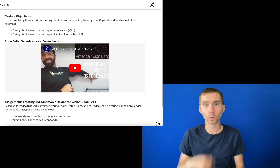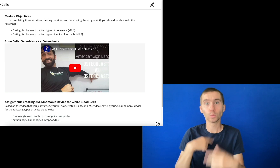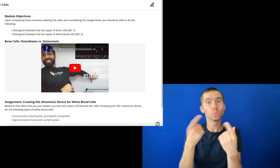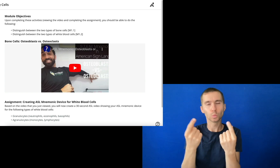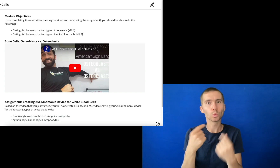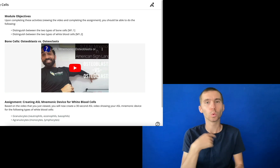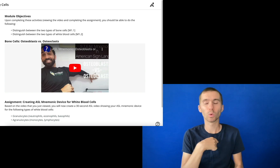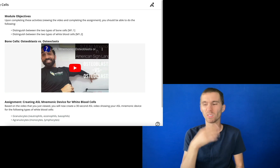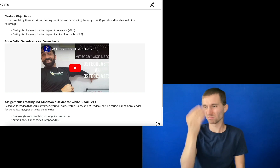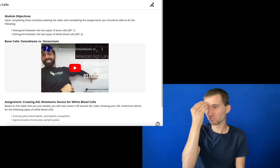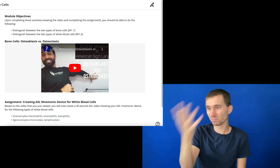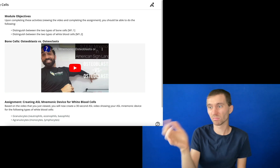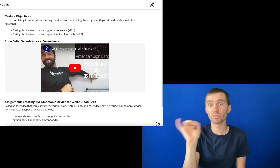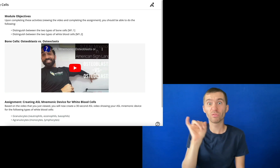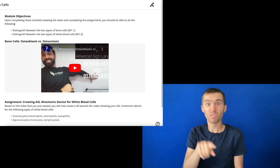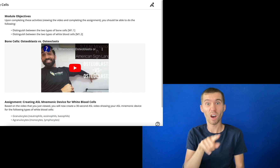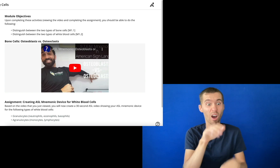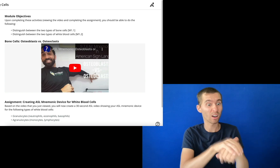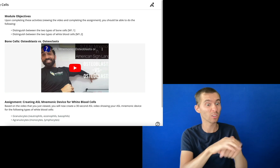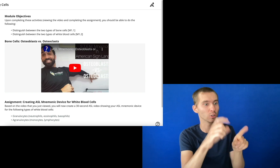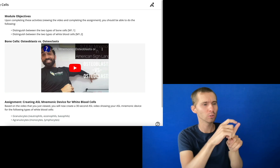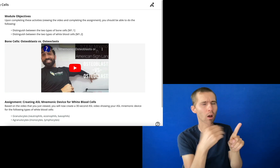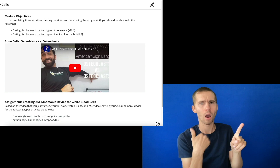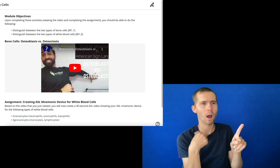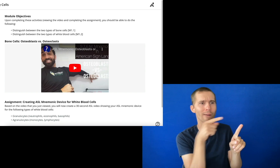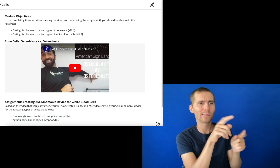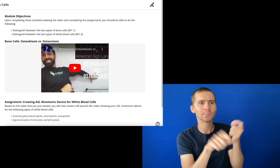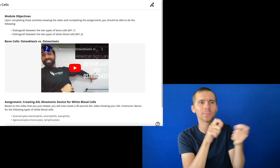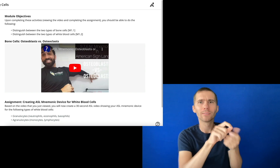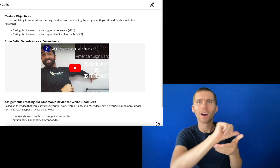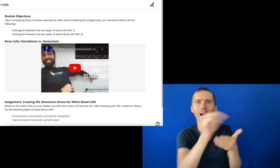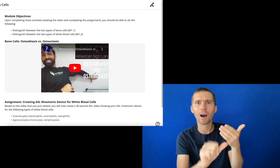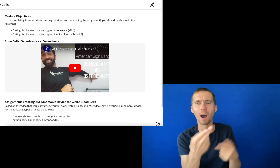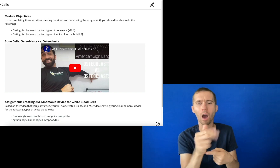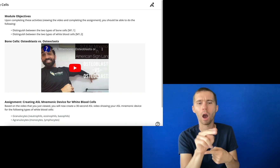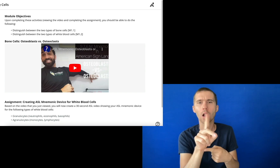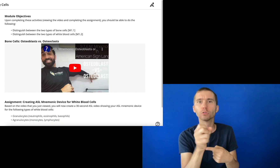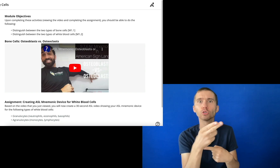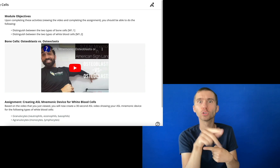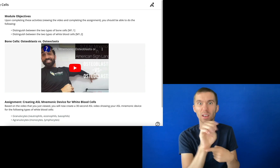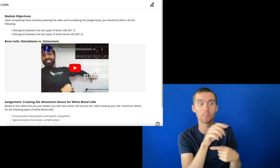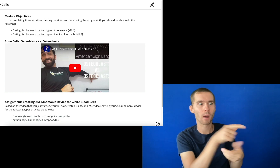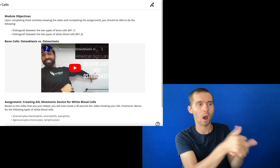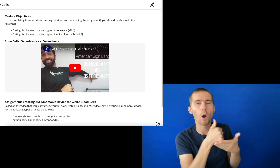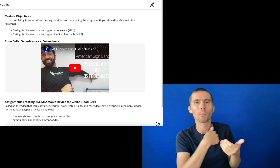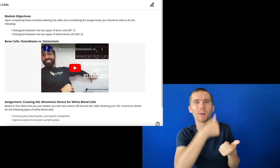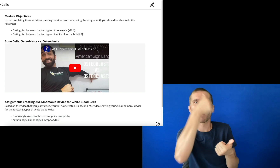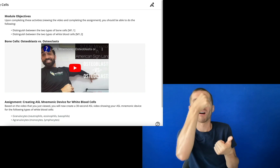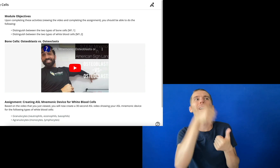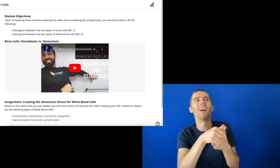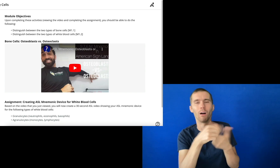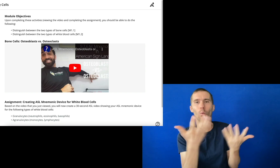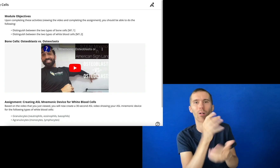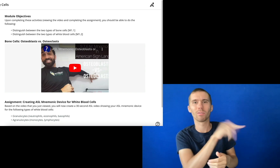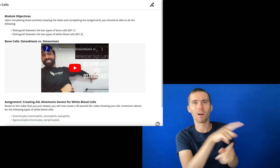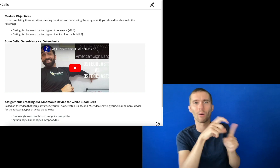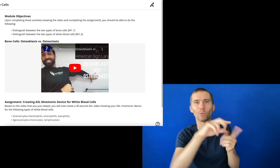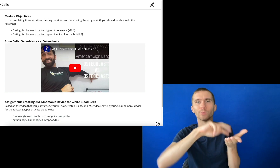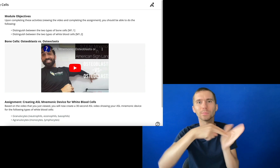I accomplish this by pointing out how that specific English word/name has a handshape that can be used to help me remember the meaning of that English word/name.